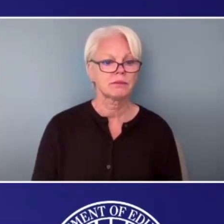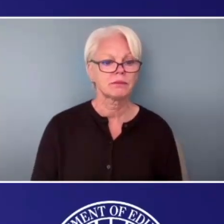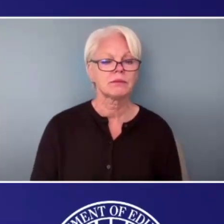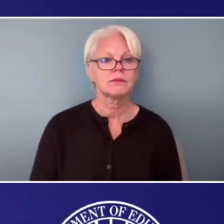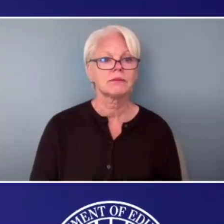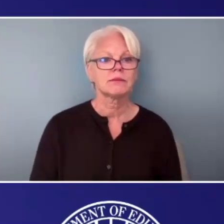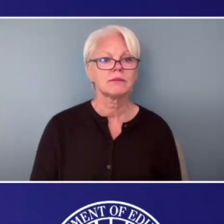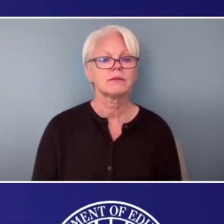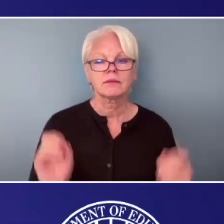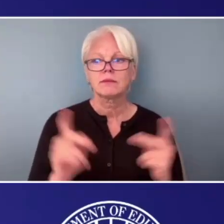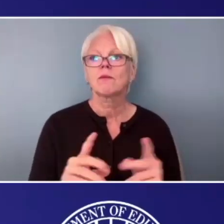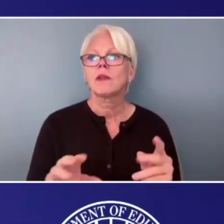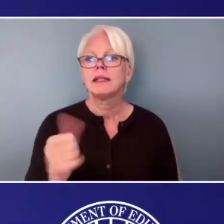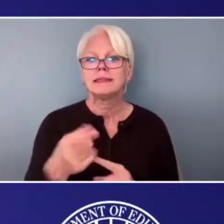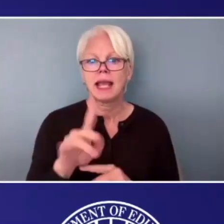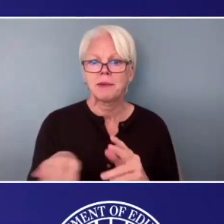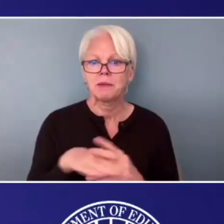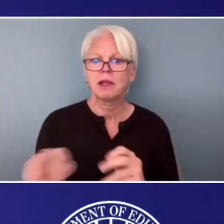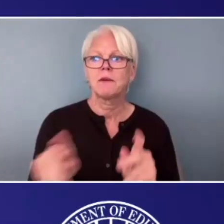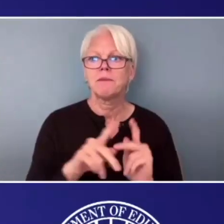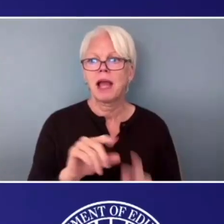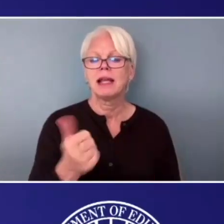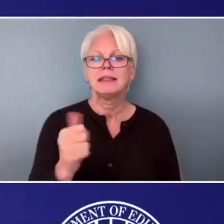Okay. We'll take a ten-minute break, be back at 10:35.